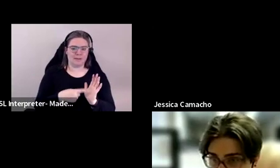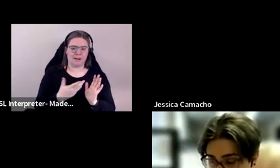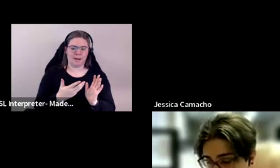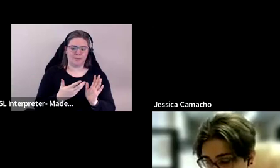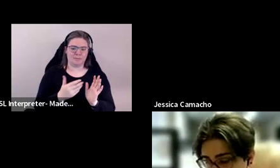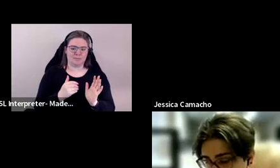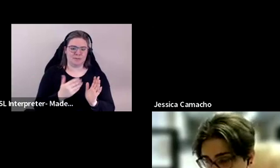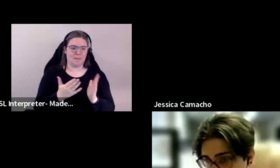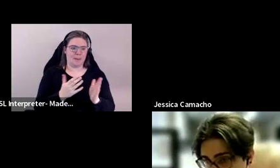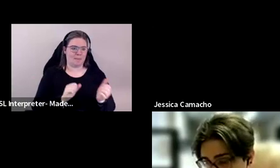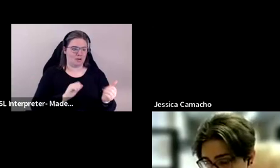Catherine Bogdanski: as we call it,